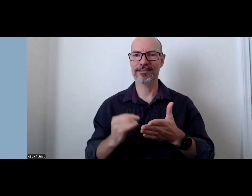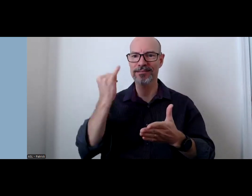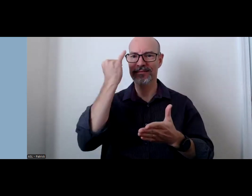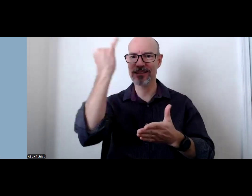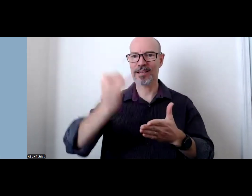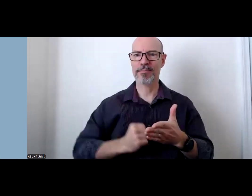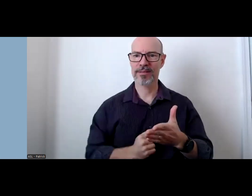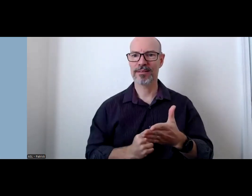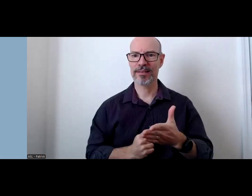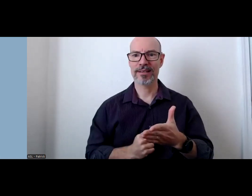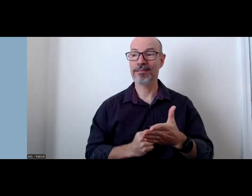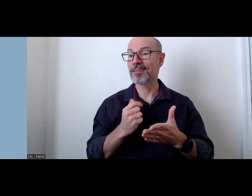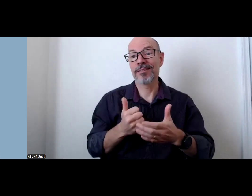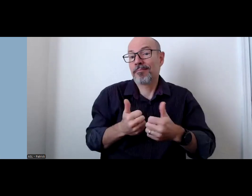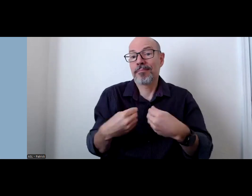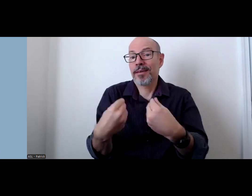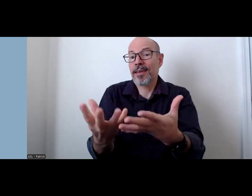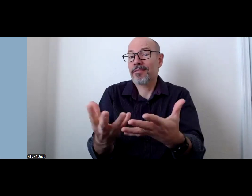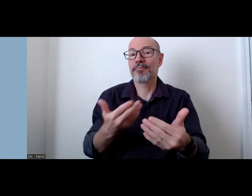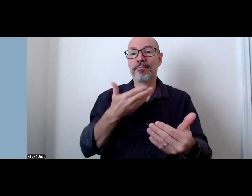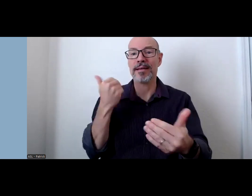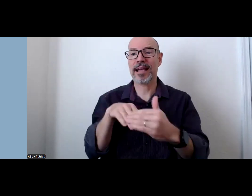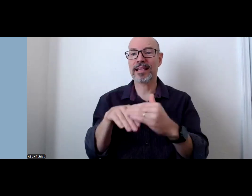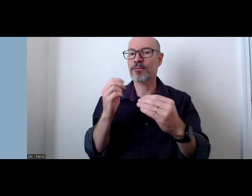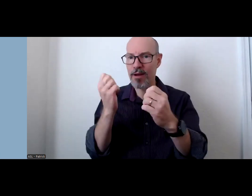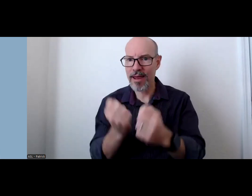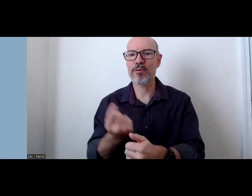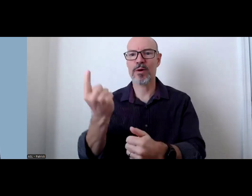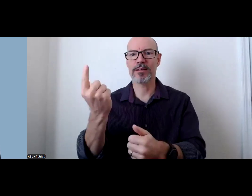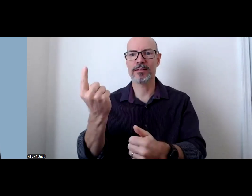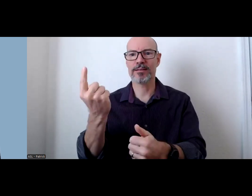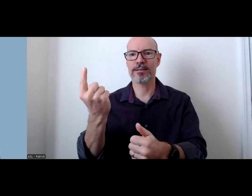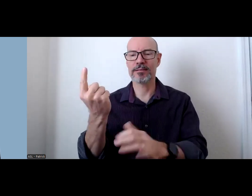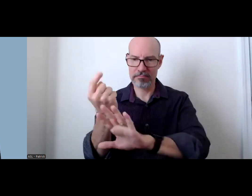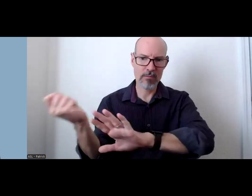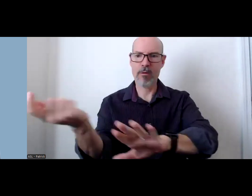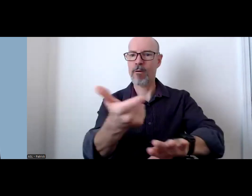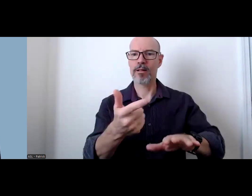To make it the most accessible But if you do have limitations or, like, you know, you're